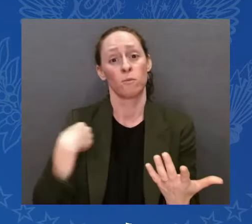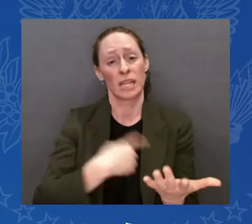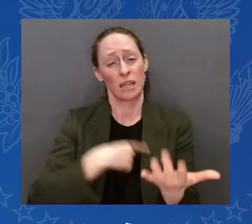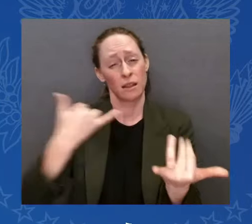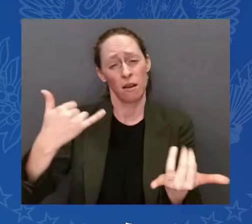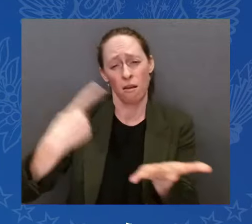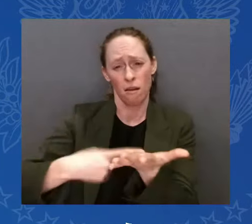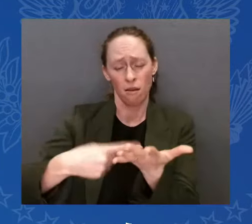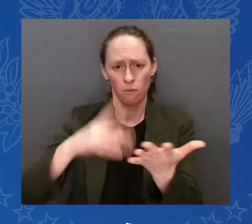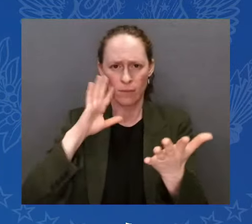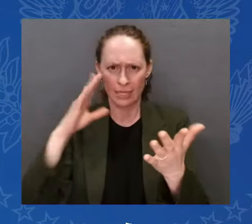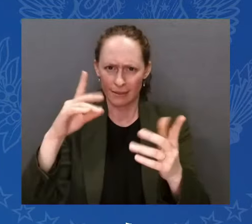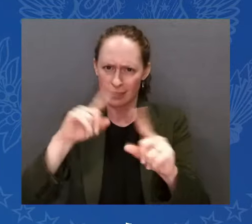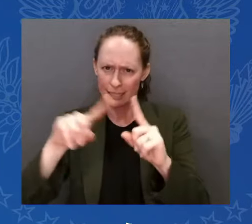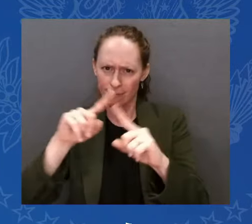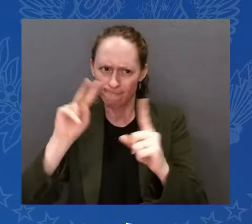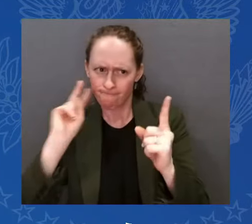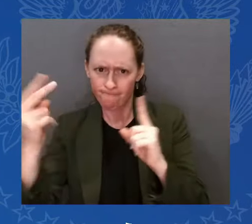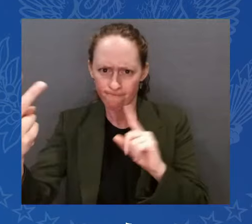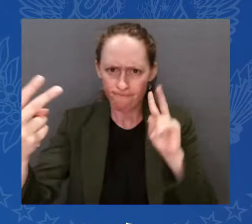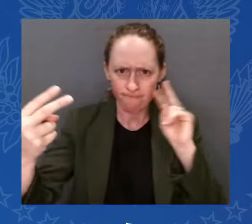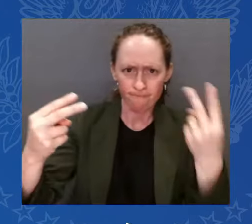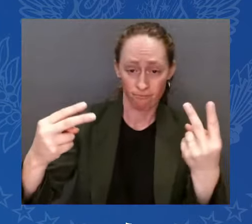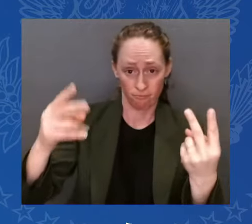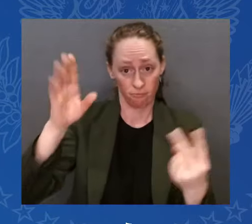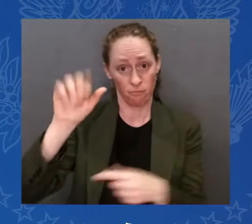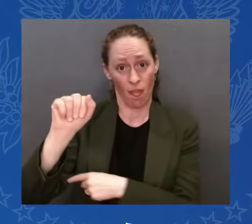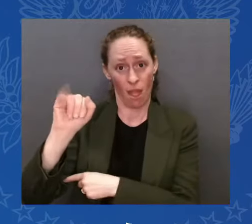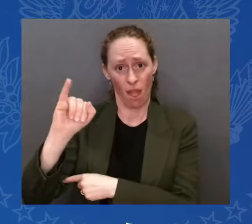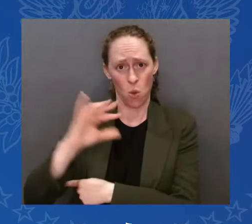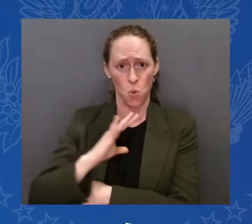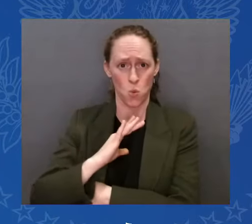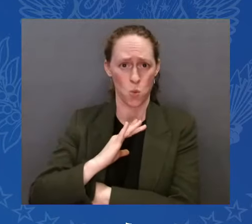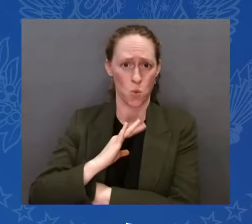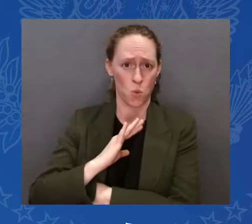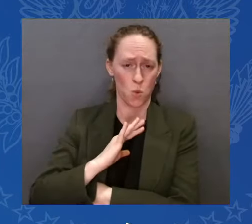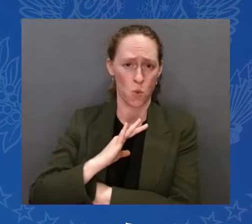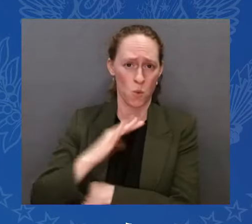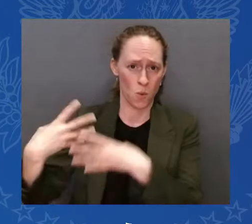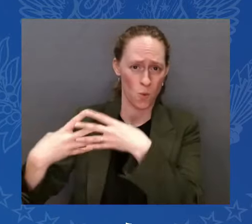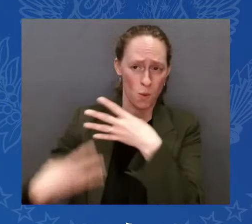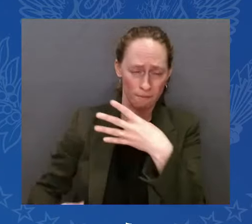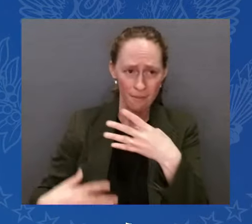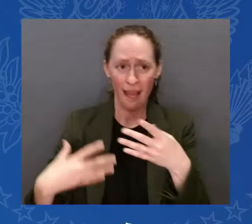As I've said before, we're -- we'll see more technological change in the next 10 years